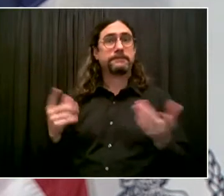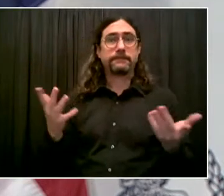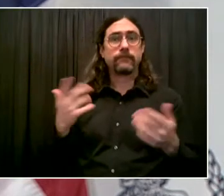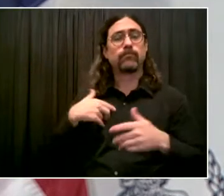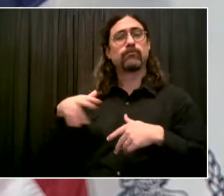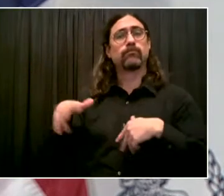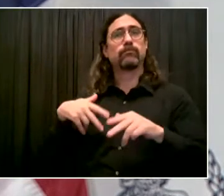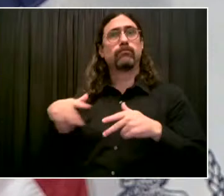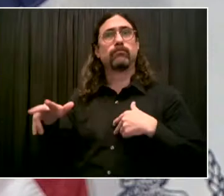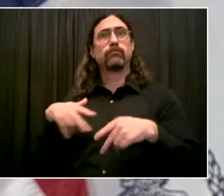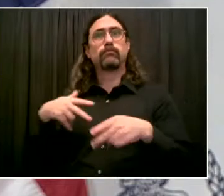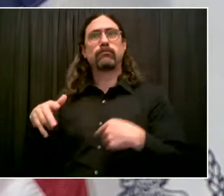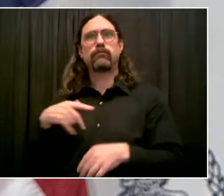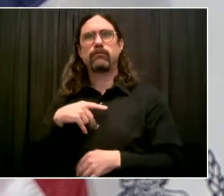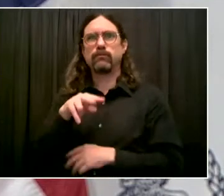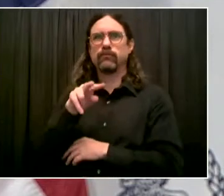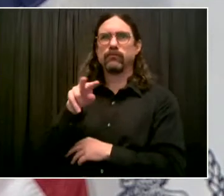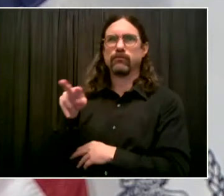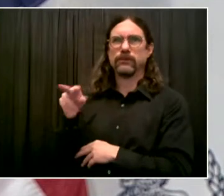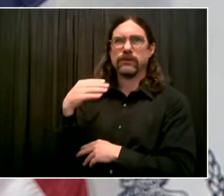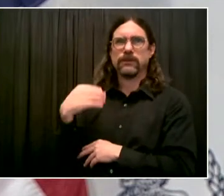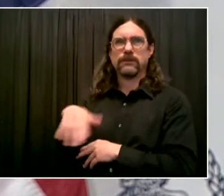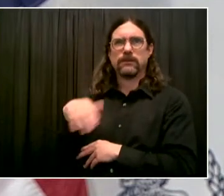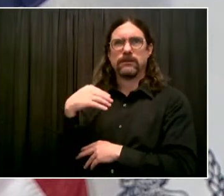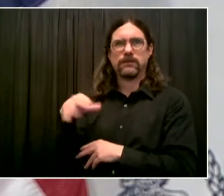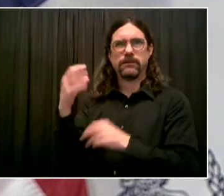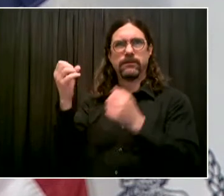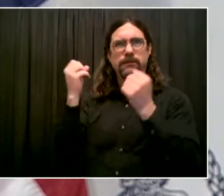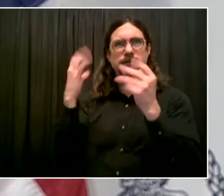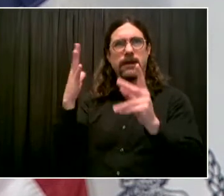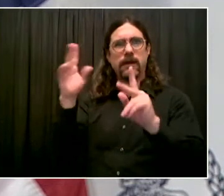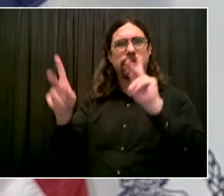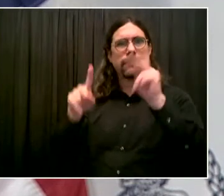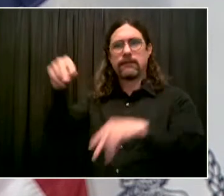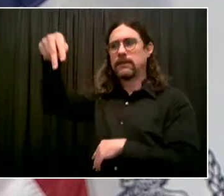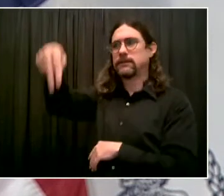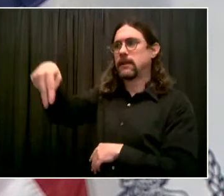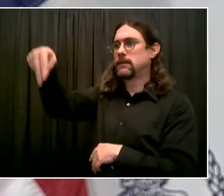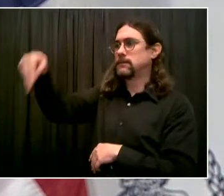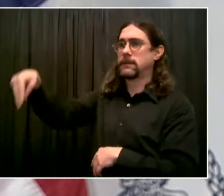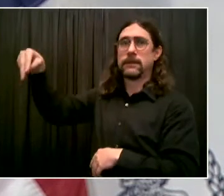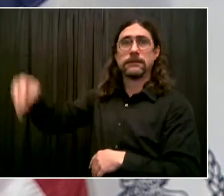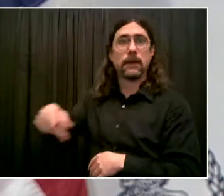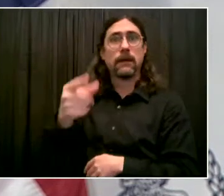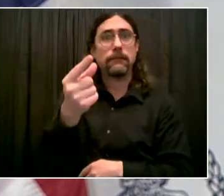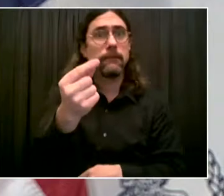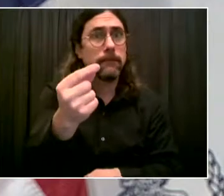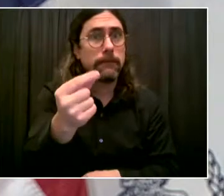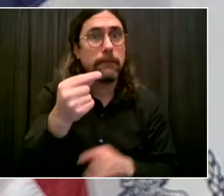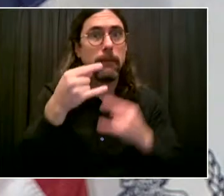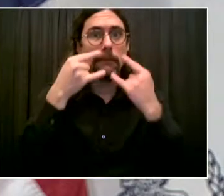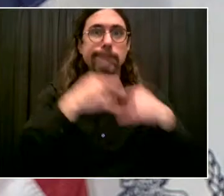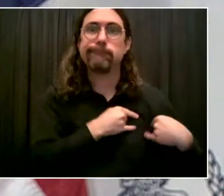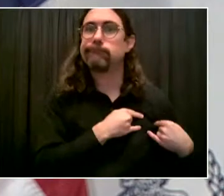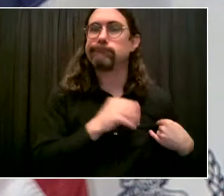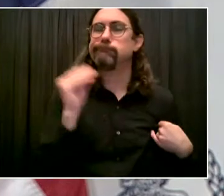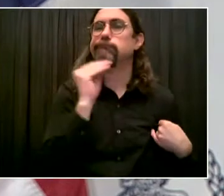WALKING OFF THE PLATFORM, THEY ARRPRE OBOBLYAB A THIRD TO A FOURTH OF THE PEOPLE WITHOUT